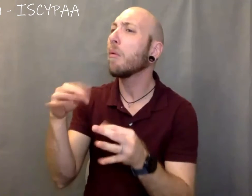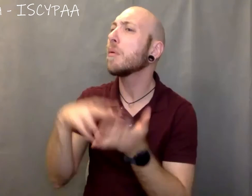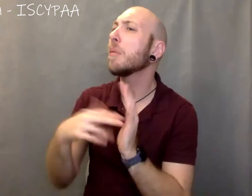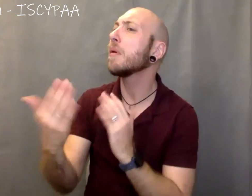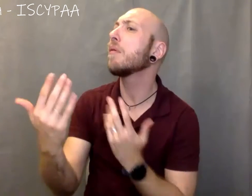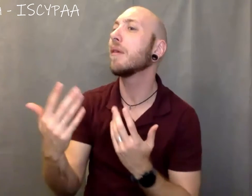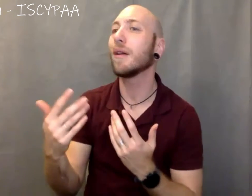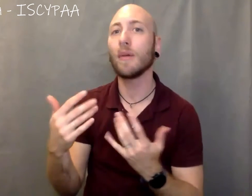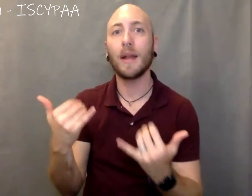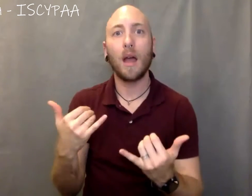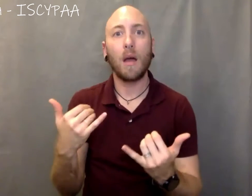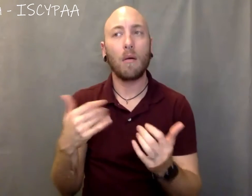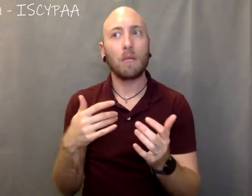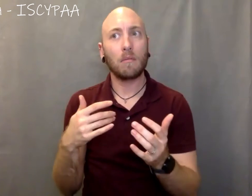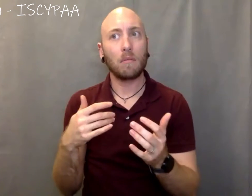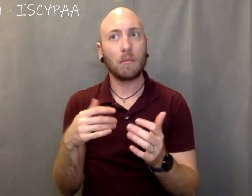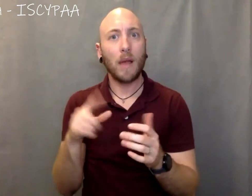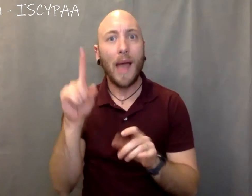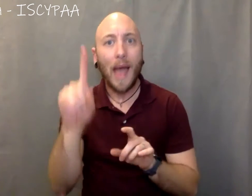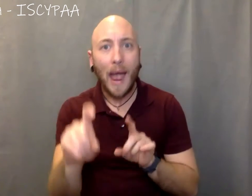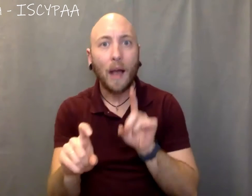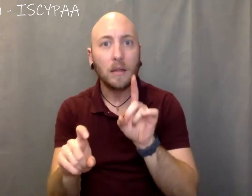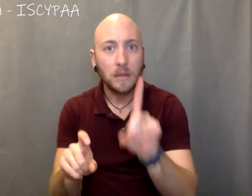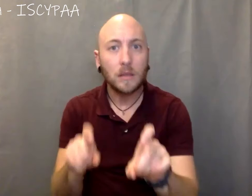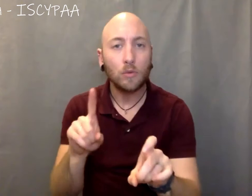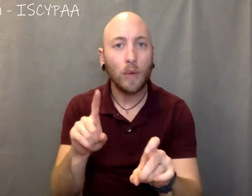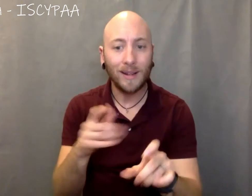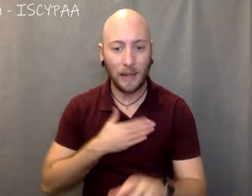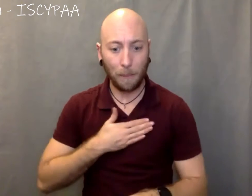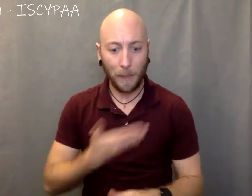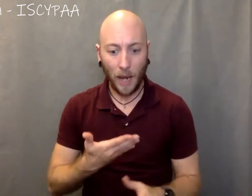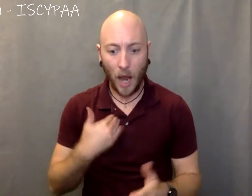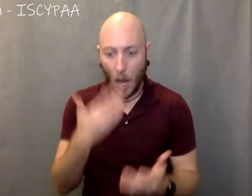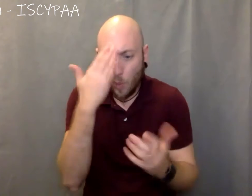like be vulnerable that I don't know stuff, you know, because it's okay to not know everything,